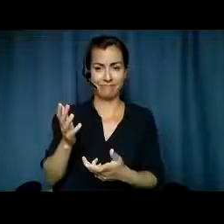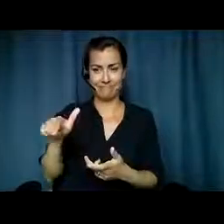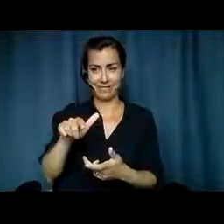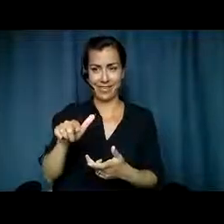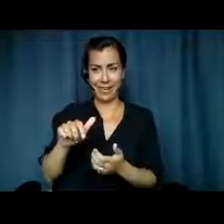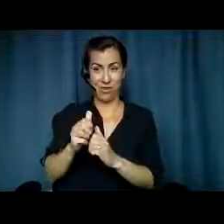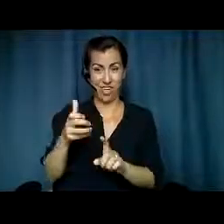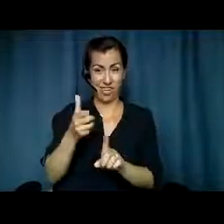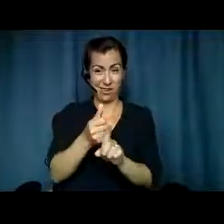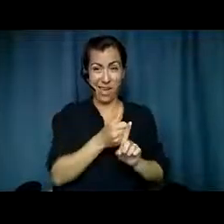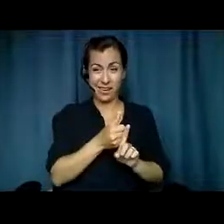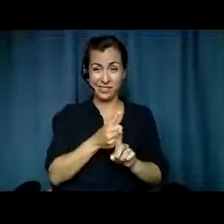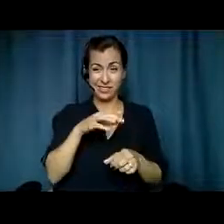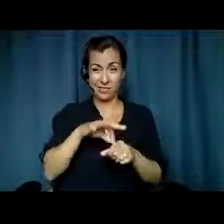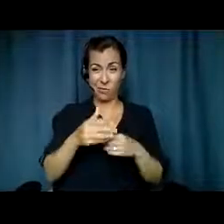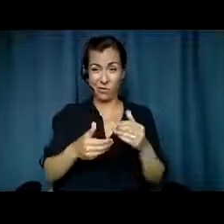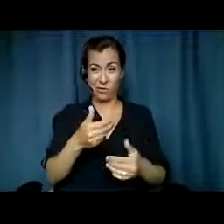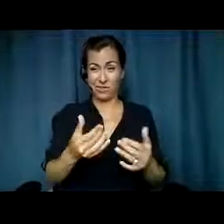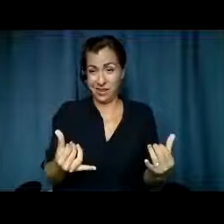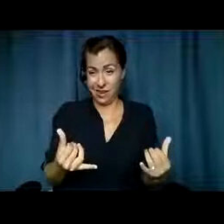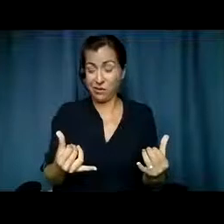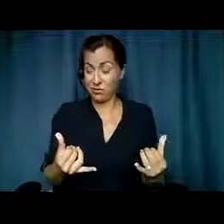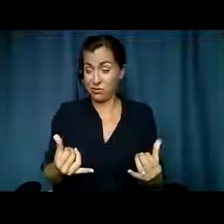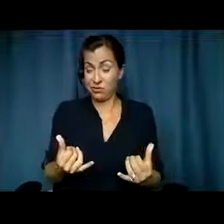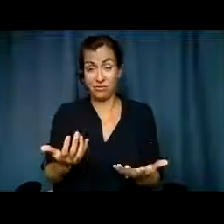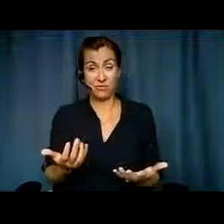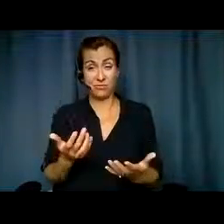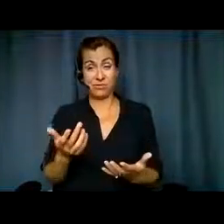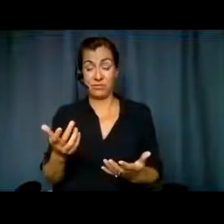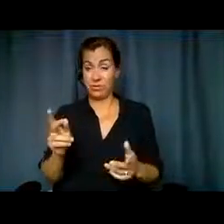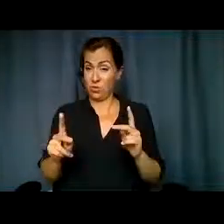it. Make sure that they know that they they have the right to those supports